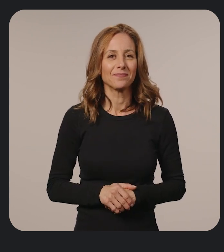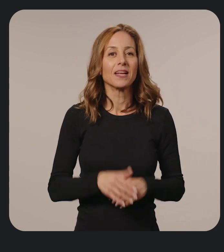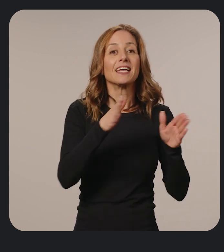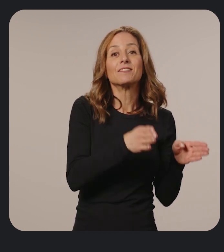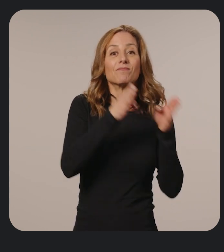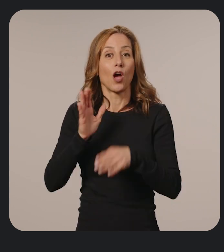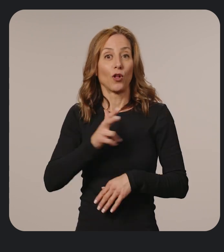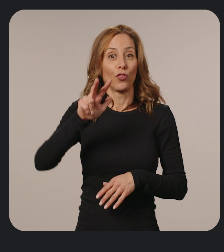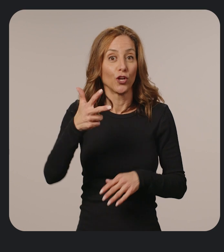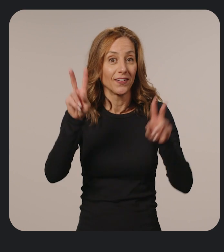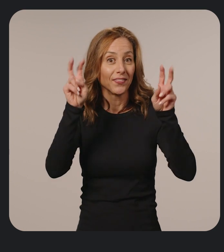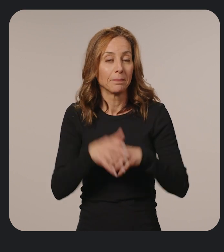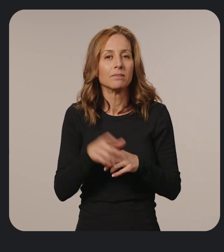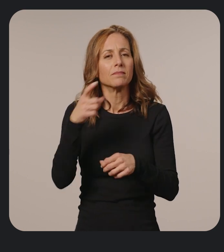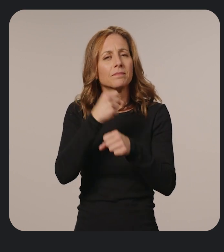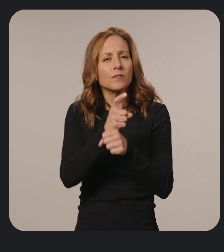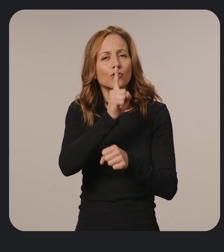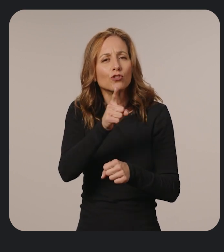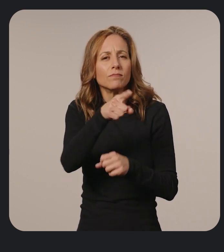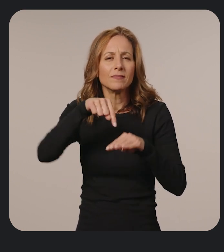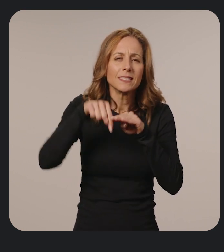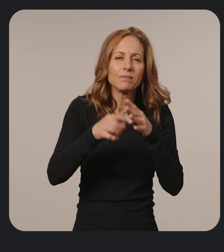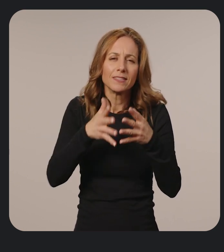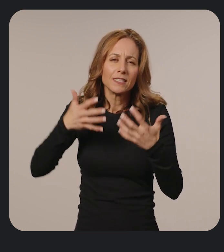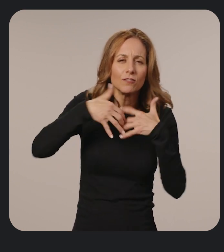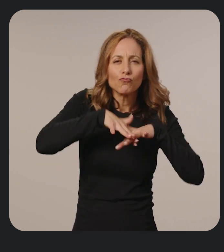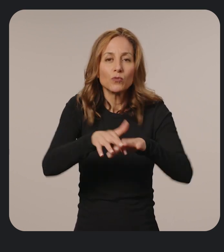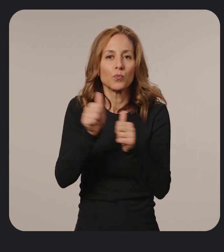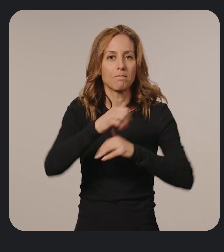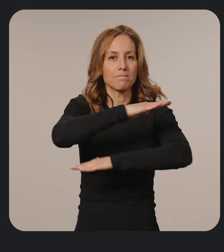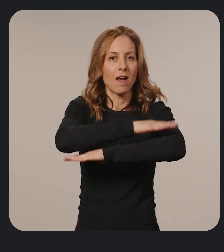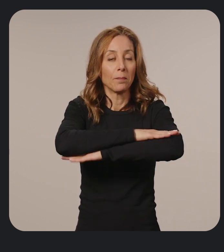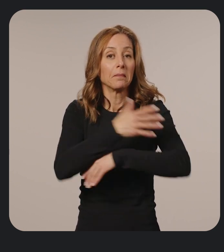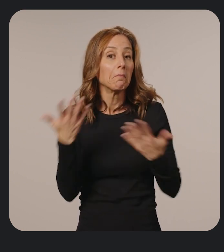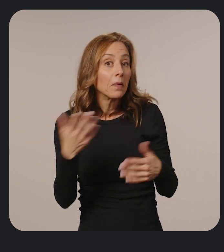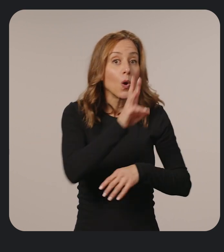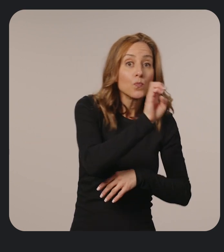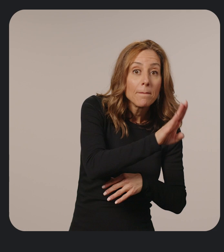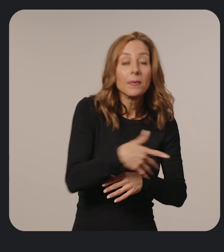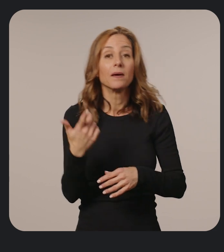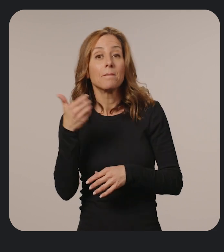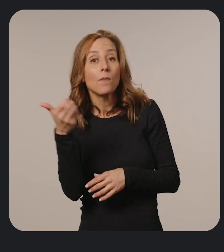Let's move to our third theme, which is all about ensuring you get deep integrations with the platform,